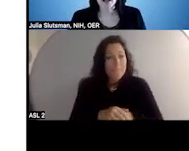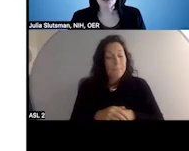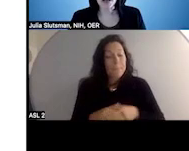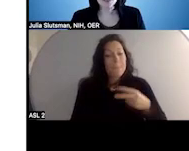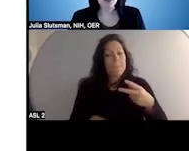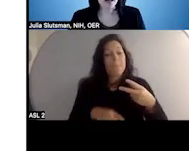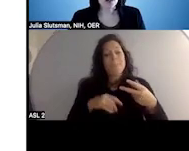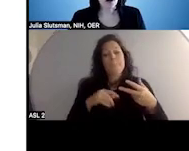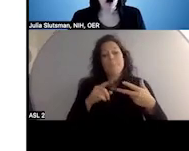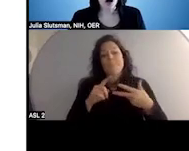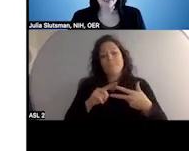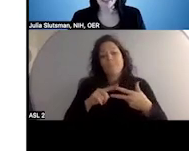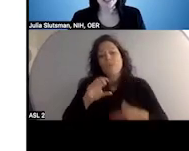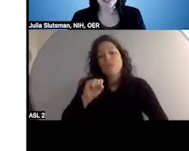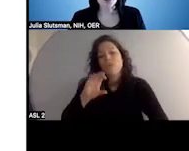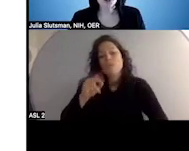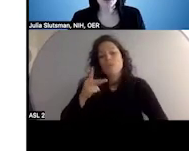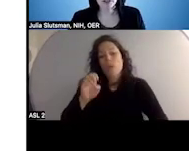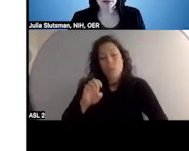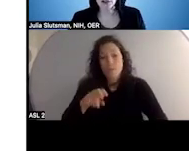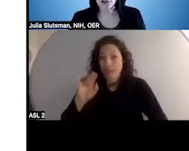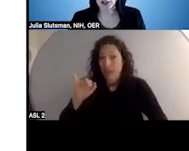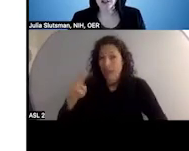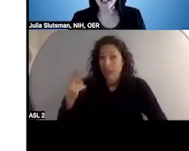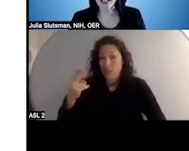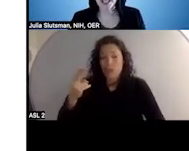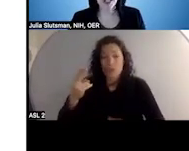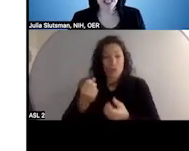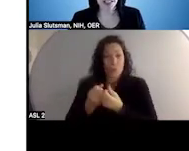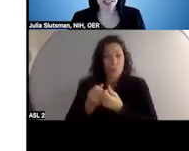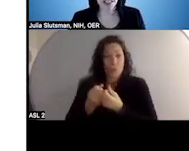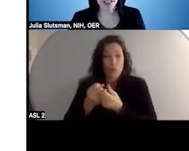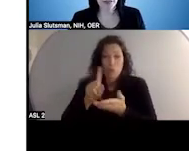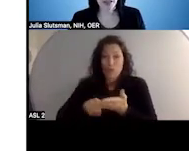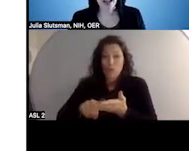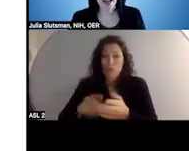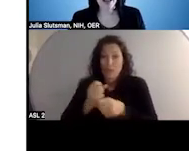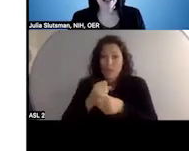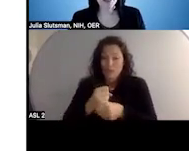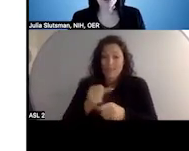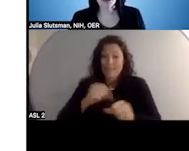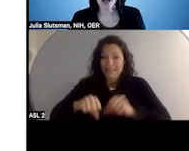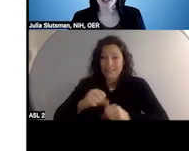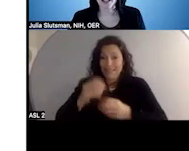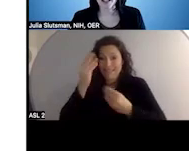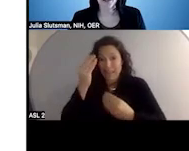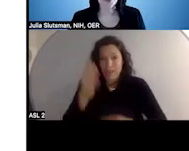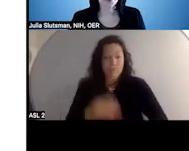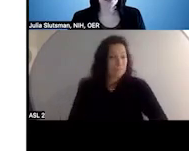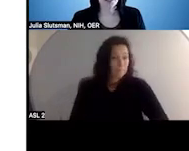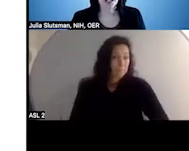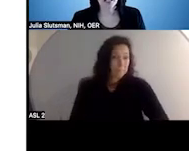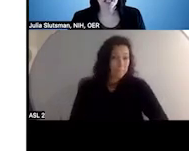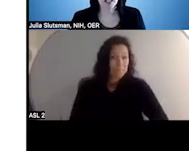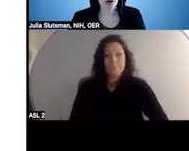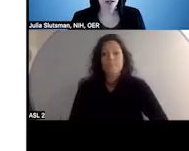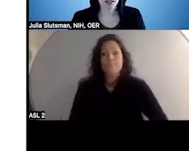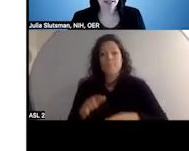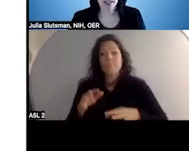the policy applies to all NIH-supported research generating scientific data. And we have a definition of scientific data in the policy,